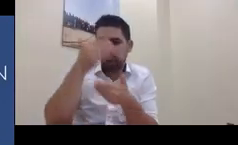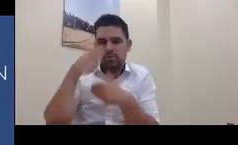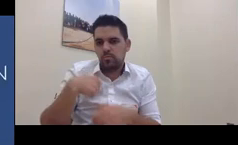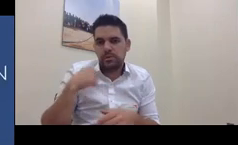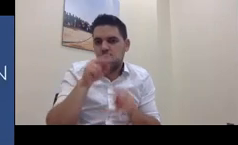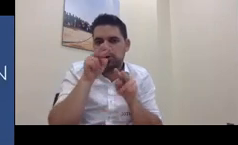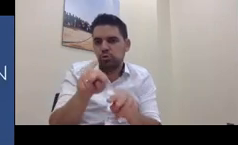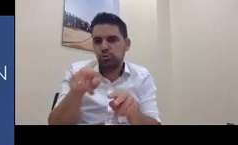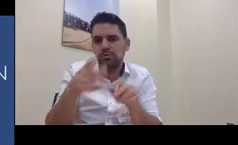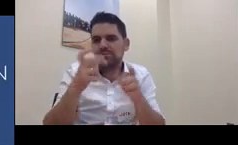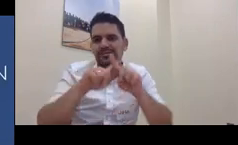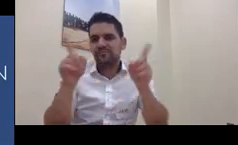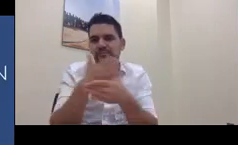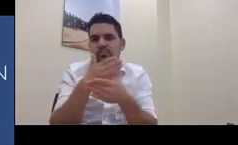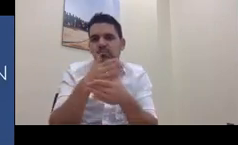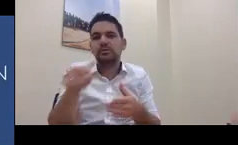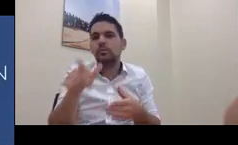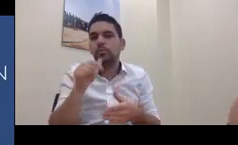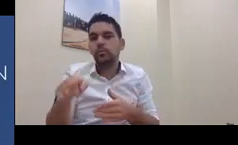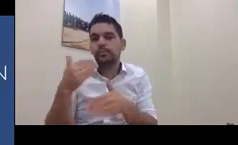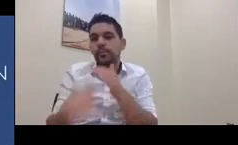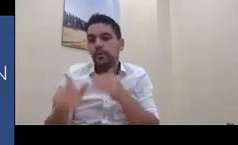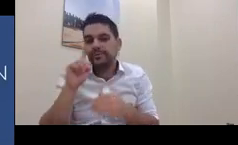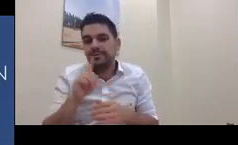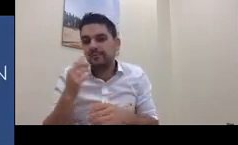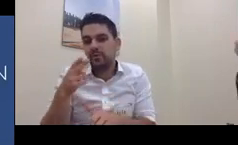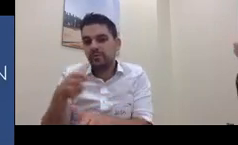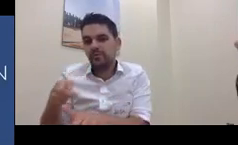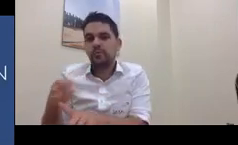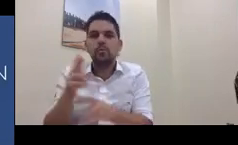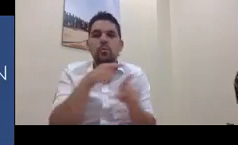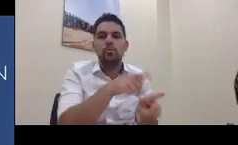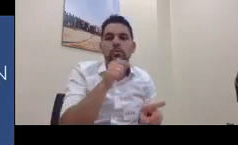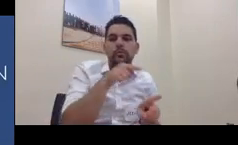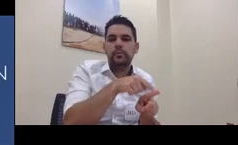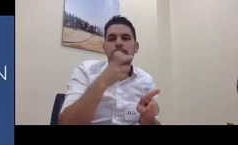Exactly right in Morocco, we did not look at the difference between those who were born deaf or hard of hearing,